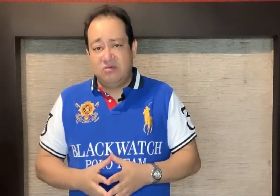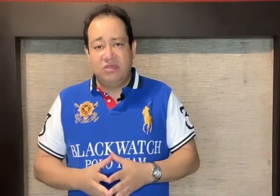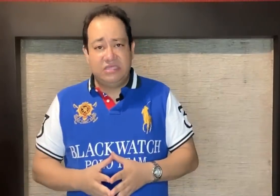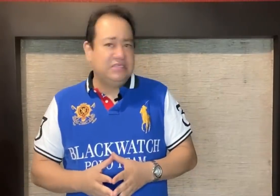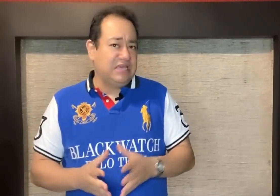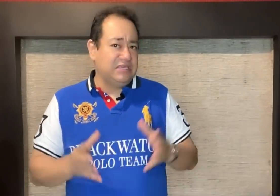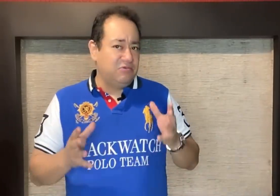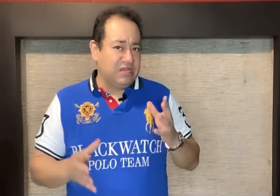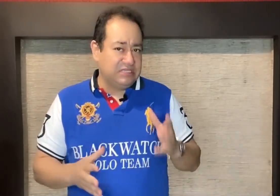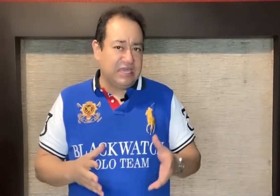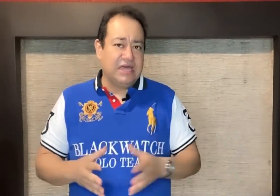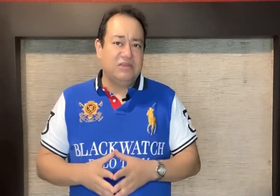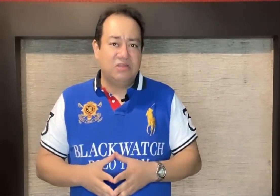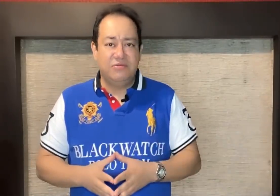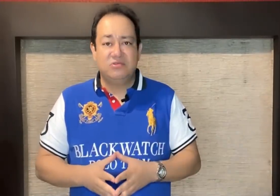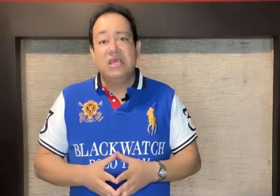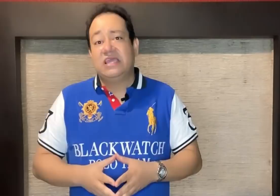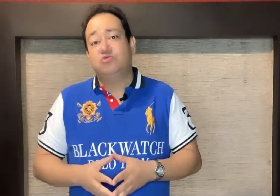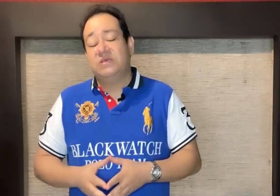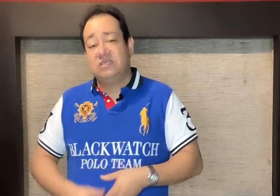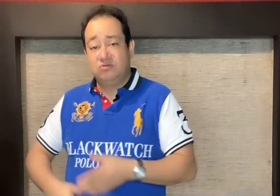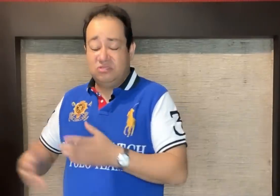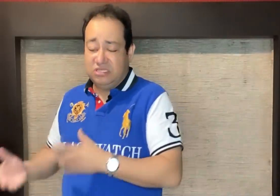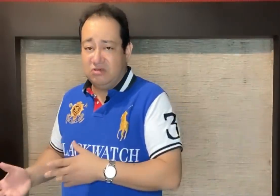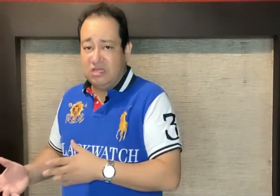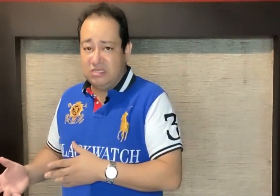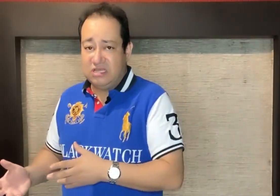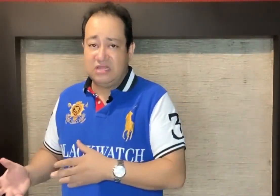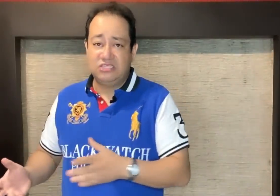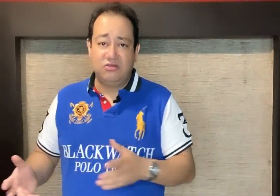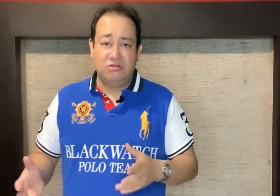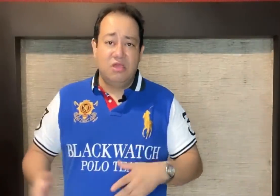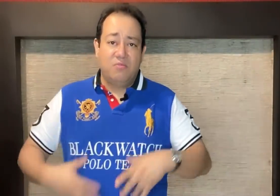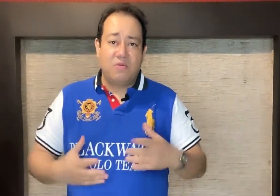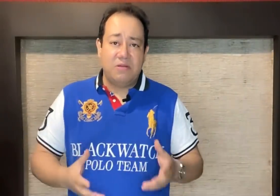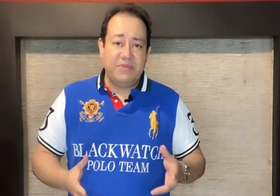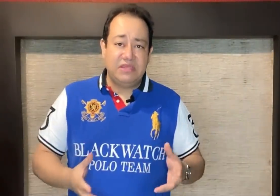indicative of dry lips which in turn is a sign of you say